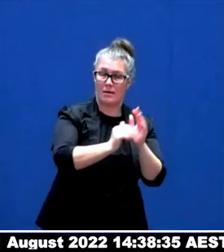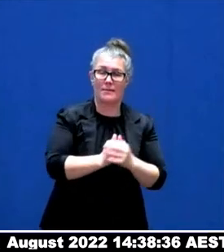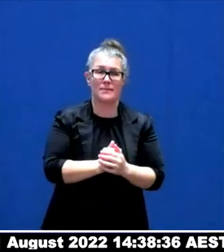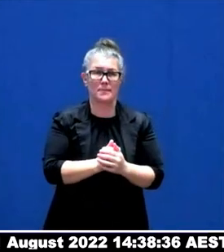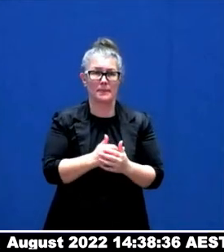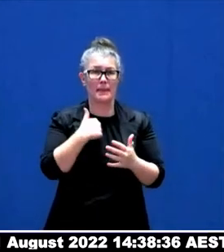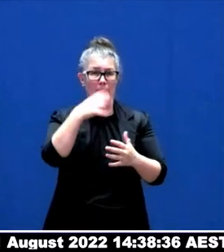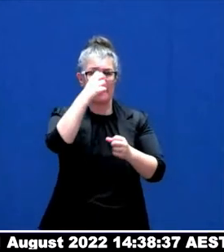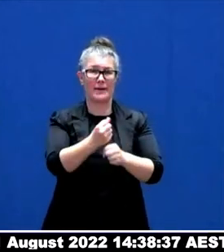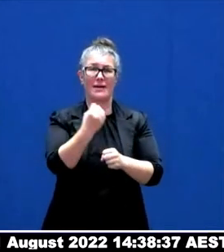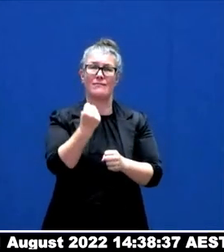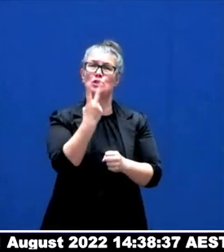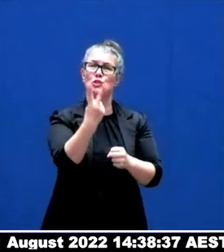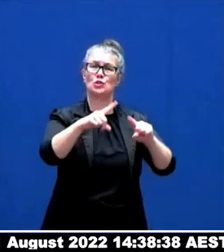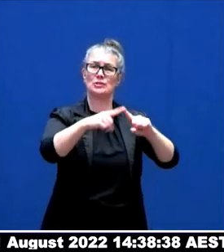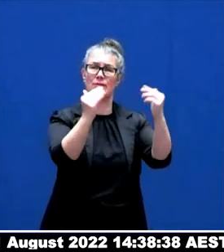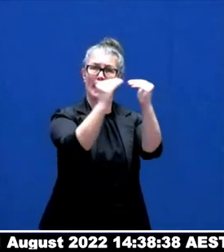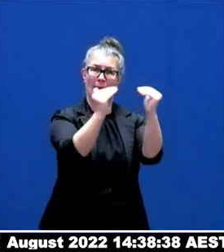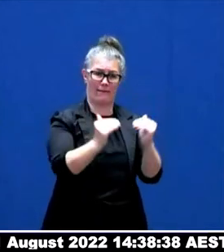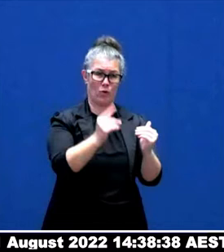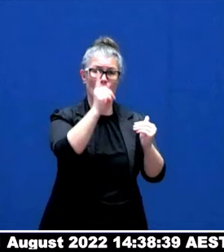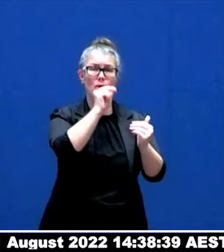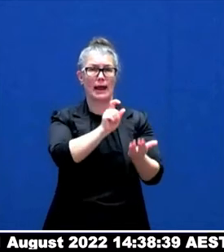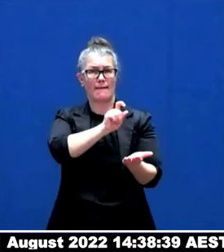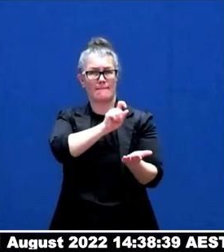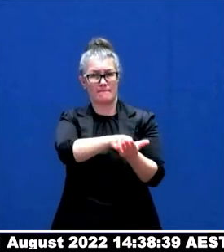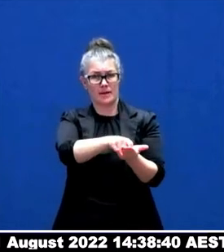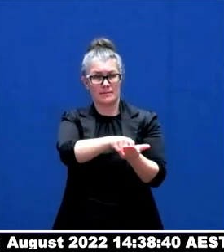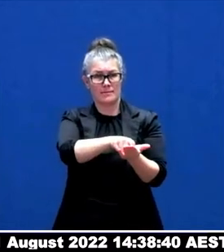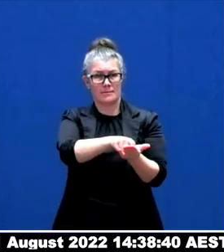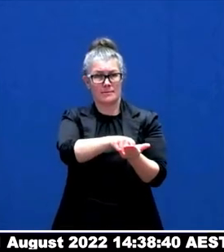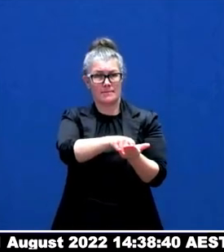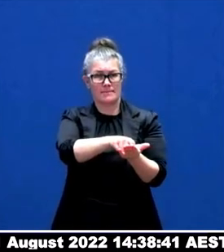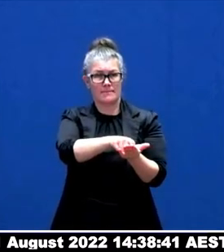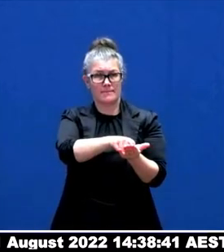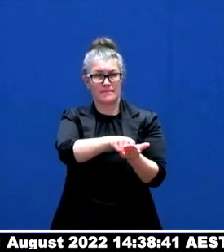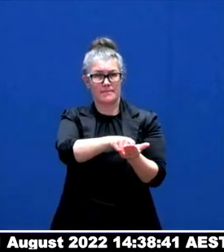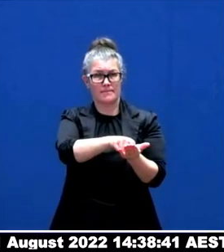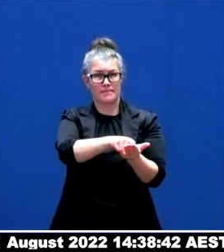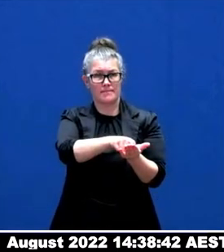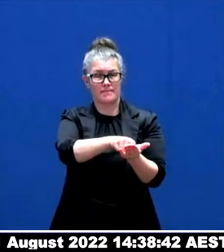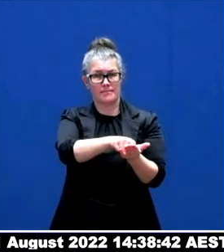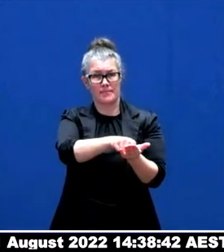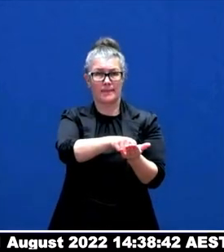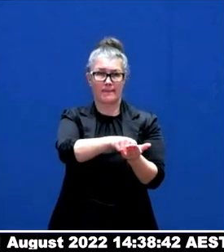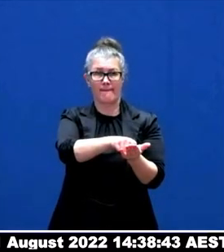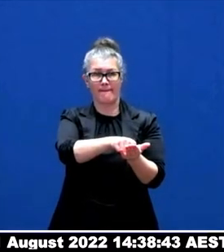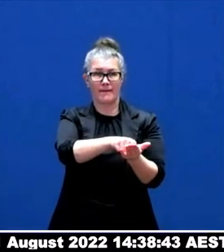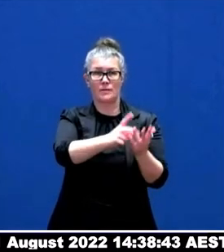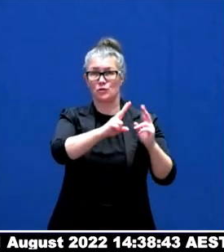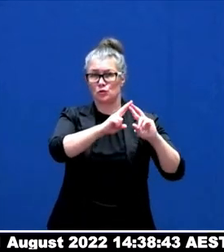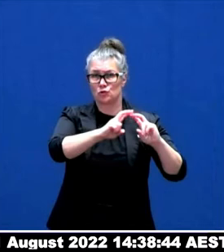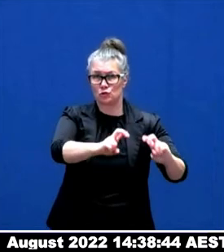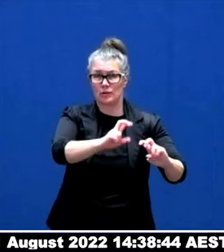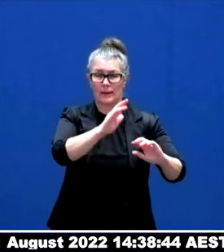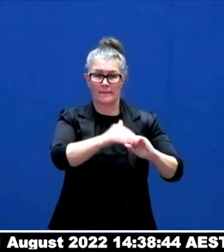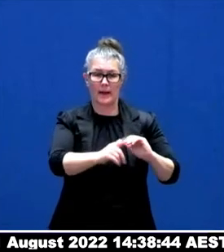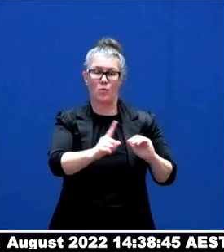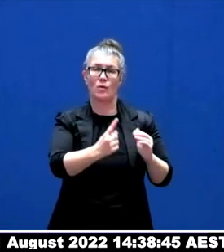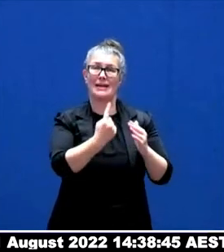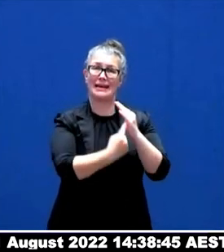that. We can fund a - like, to begin, to explore, Individualised Living Option for a